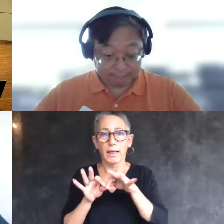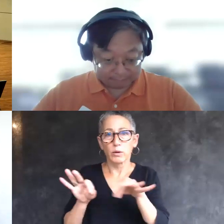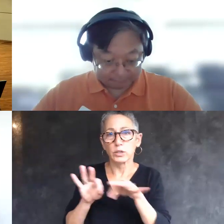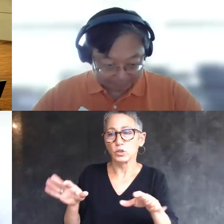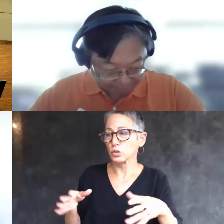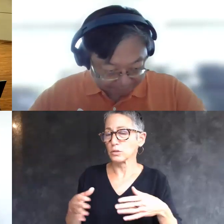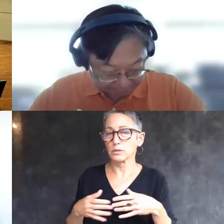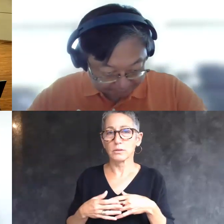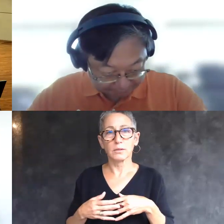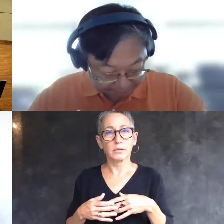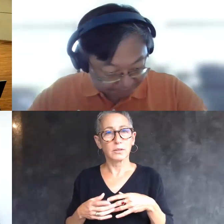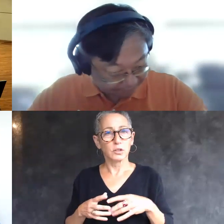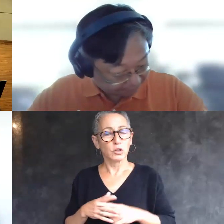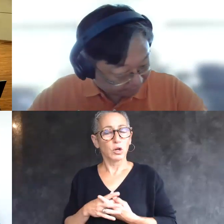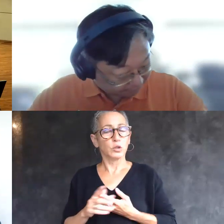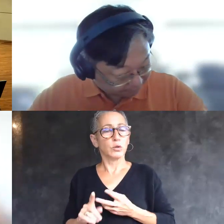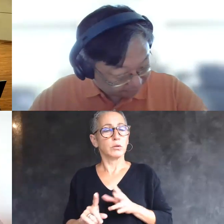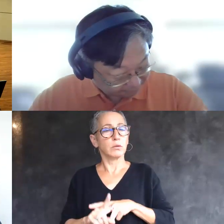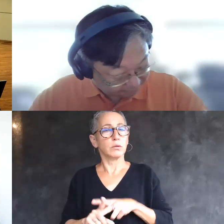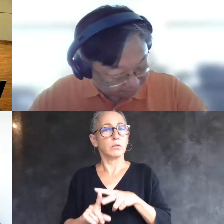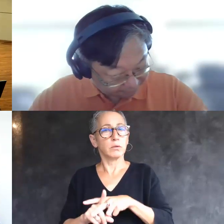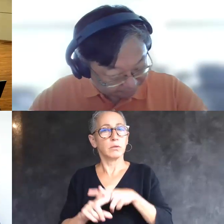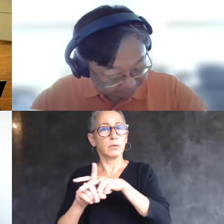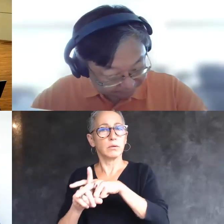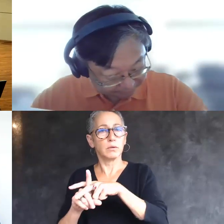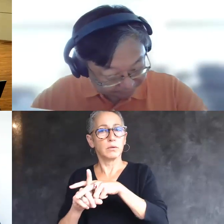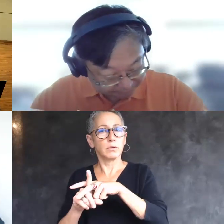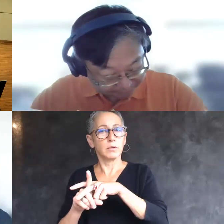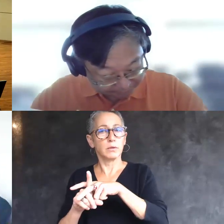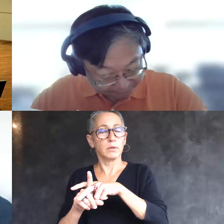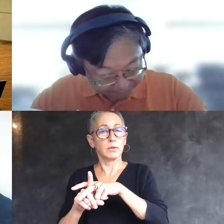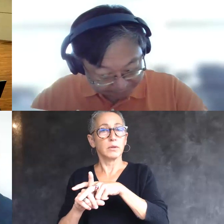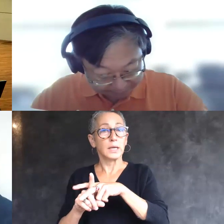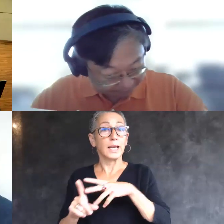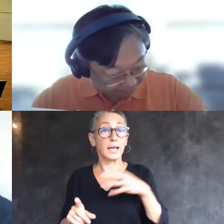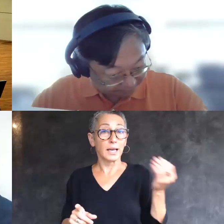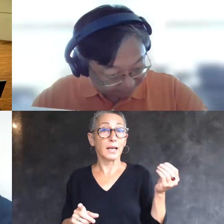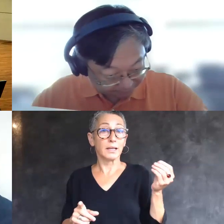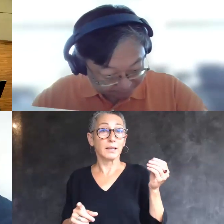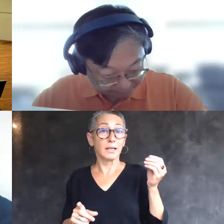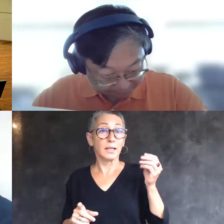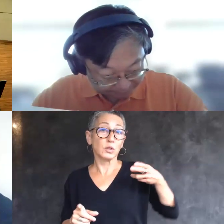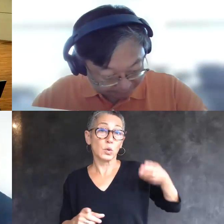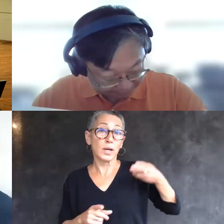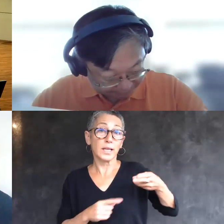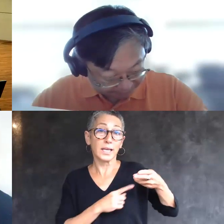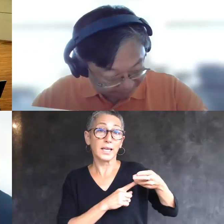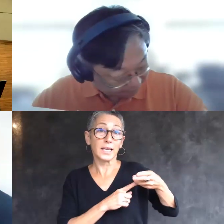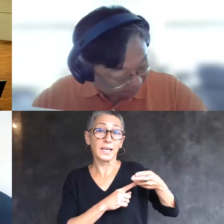And we were demonized through sort of a very vicious process of convincing us that we are not connected to anything valuable.